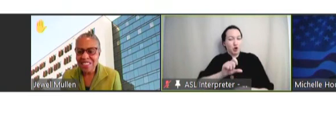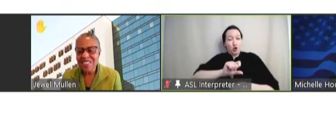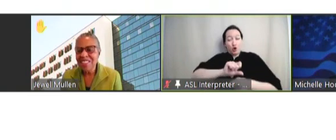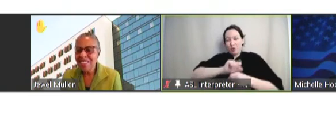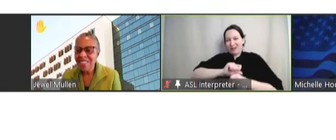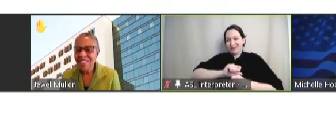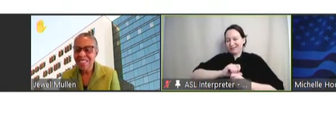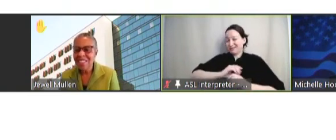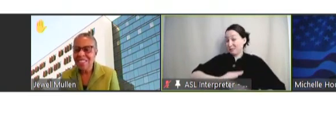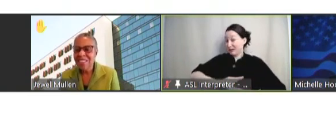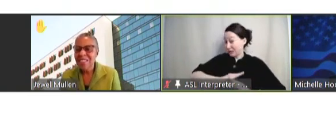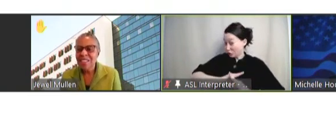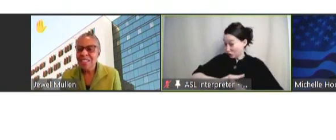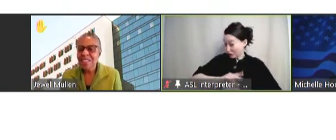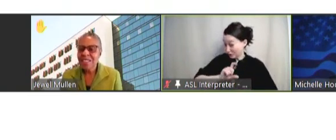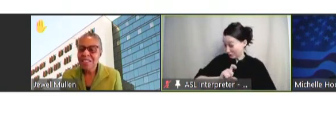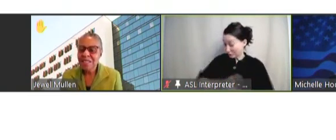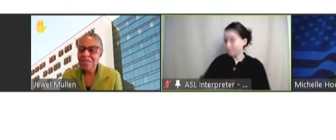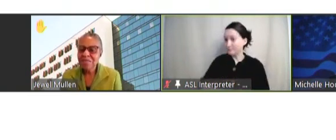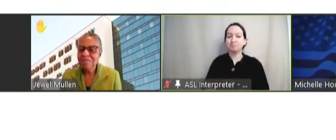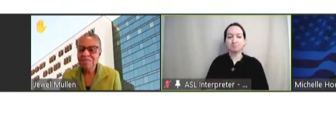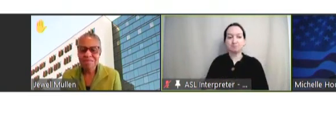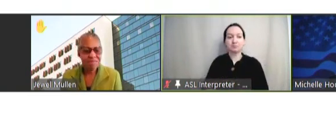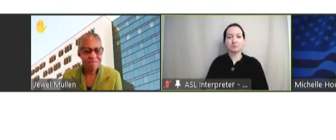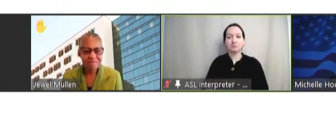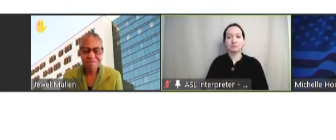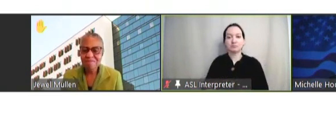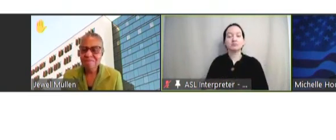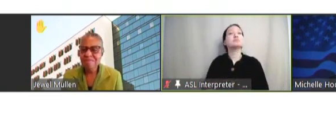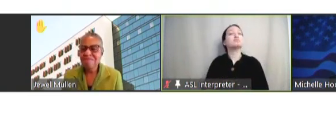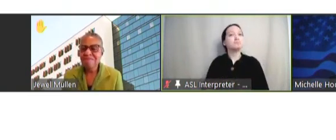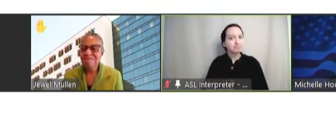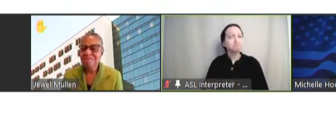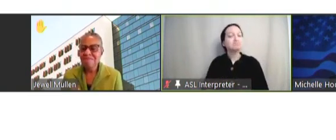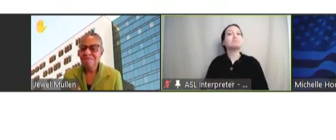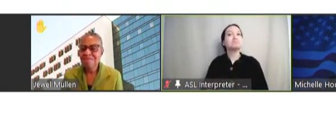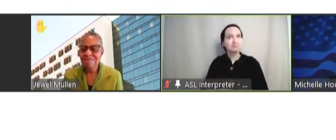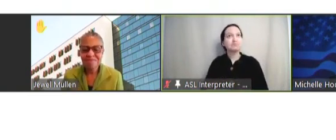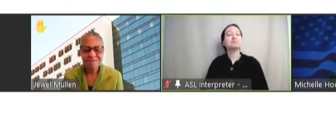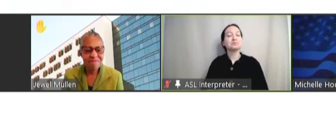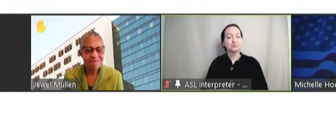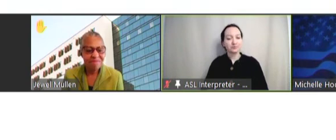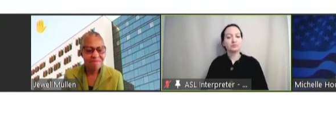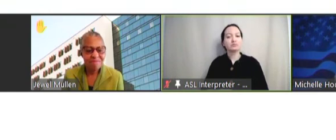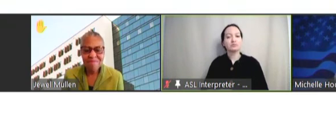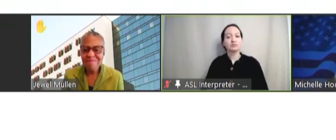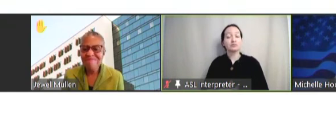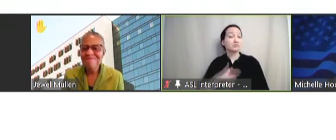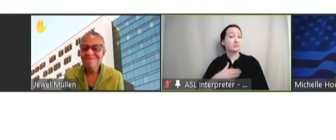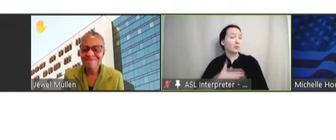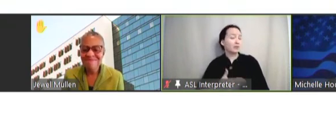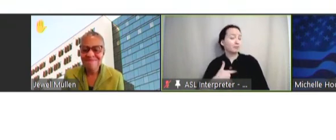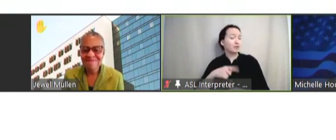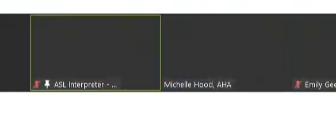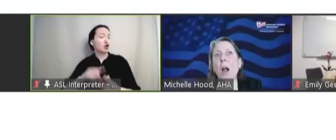Michelle Hood: Yeah. So, I'll be glad to start. So, first of all,